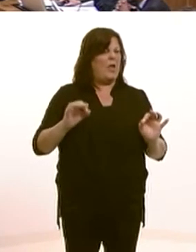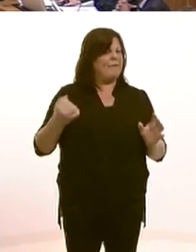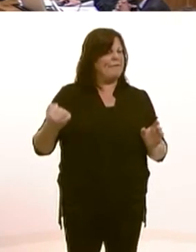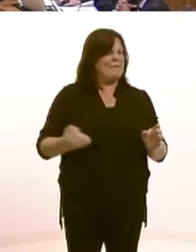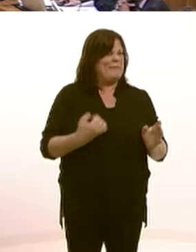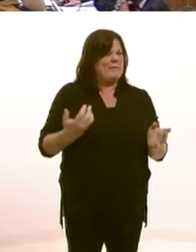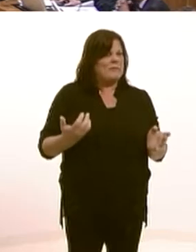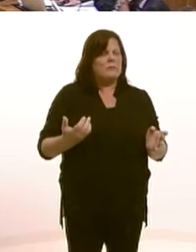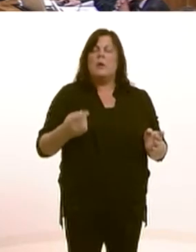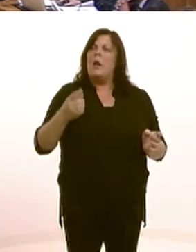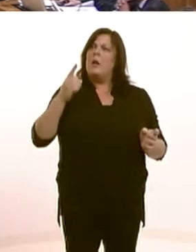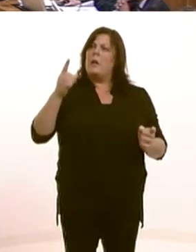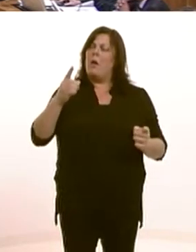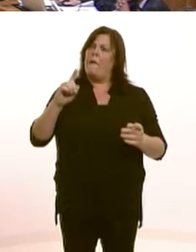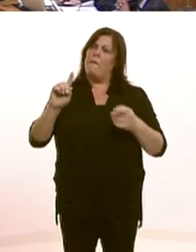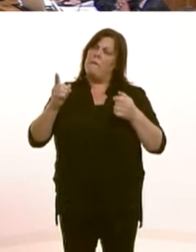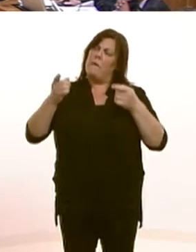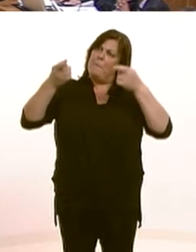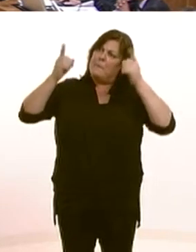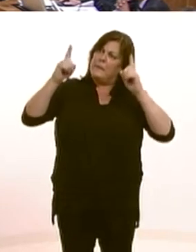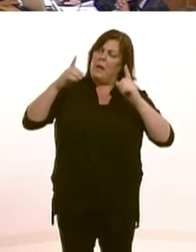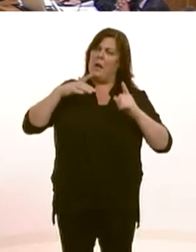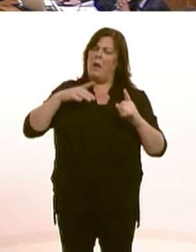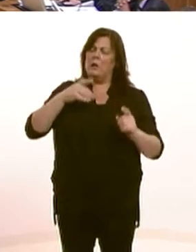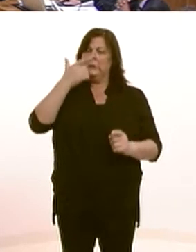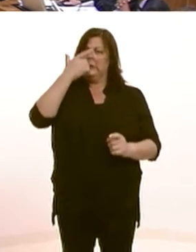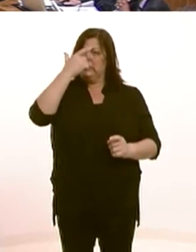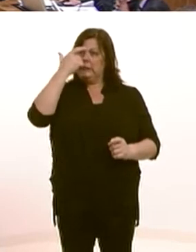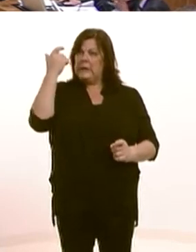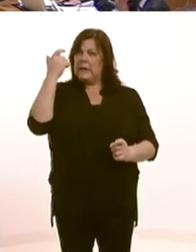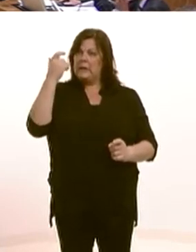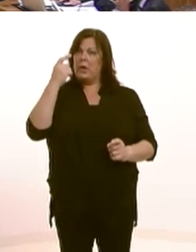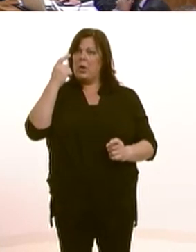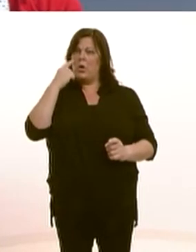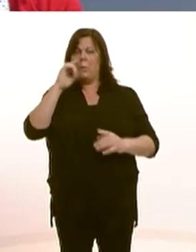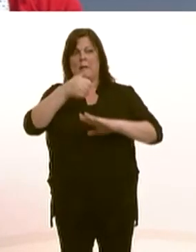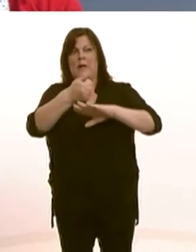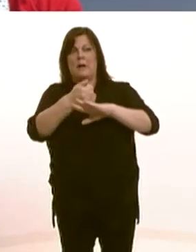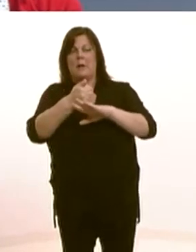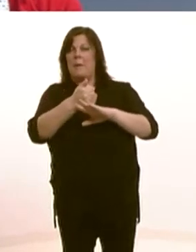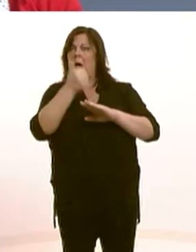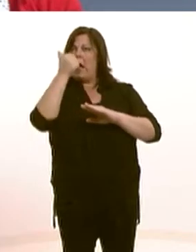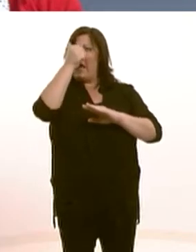First Minister, I understand that you established an expert advisory group on Brexit back in